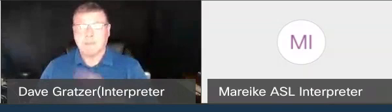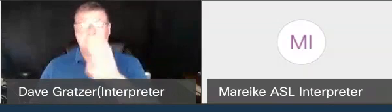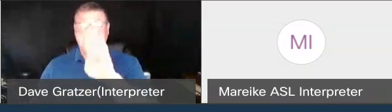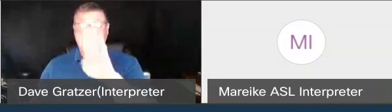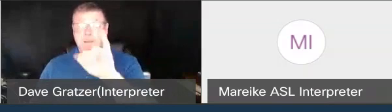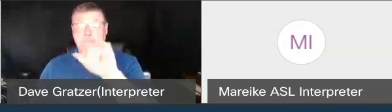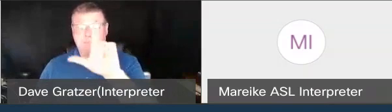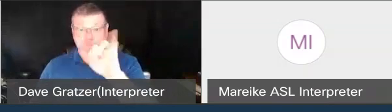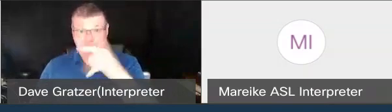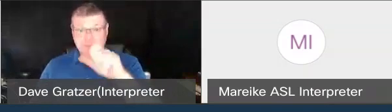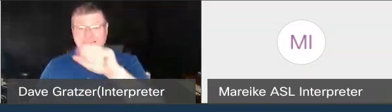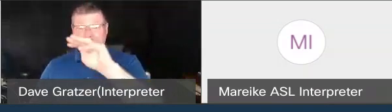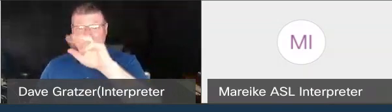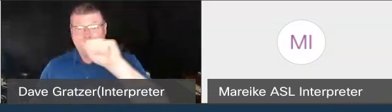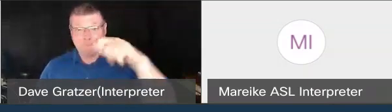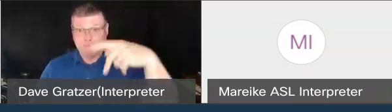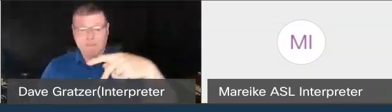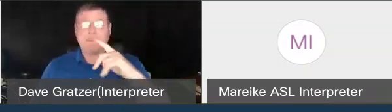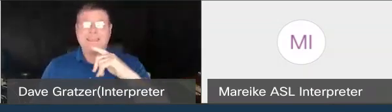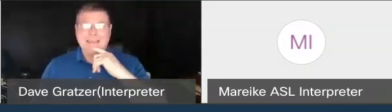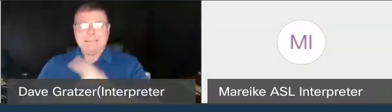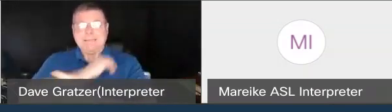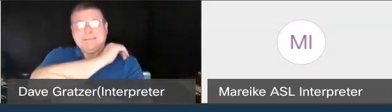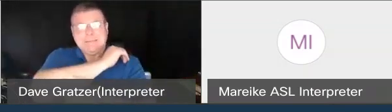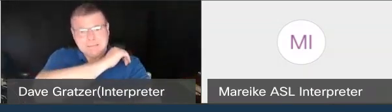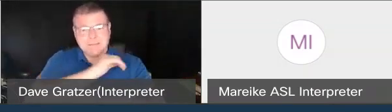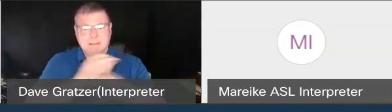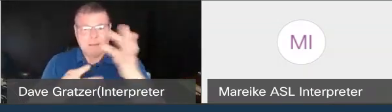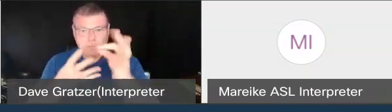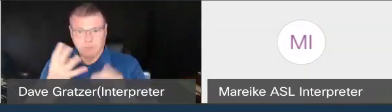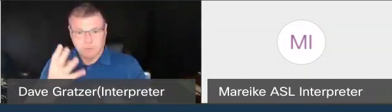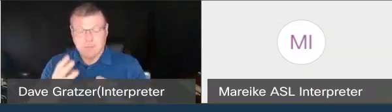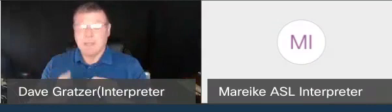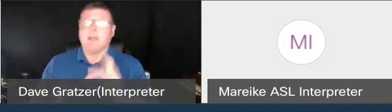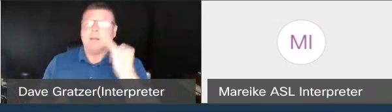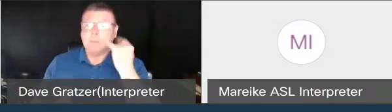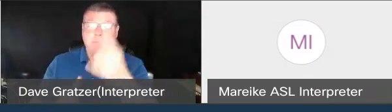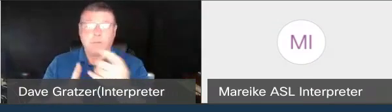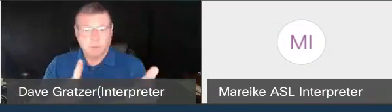MAAP is simply a sentencing option. So, an individual is arrested on, right now,